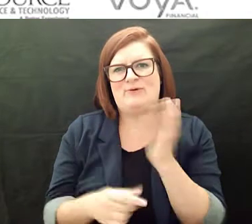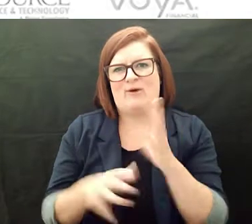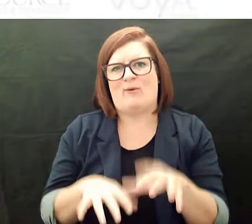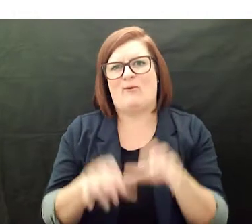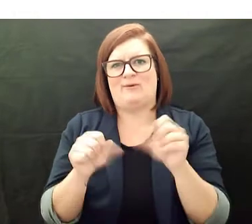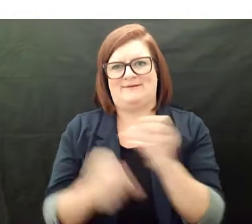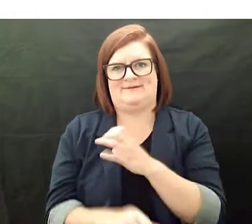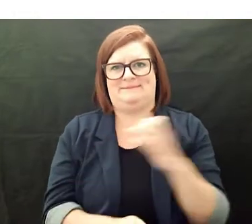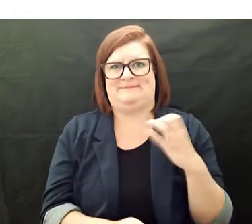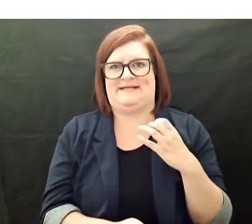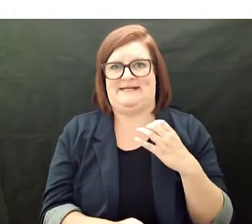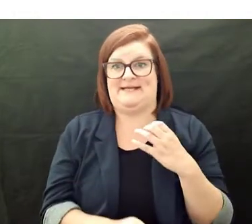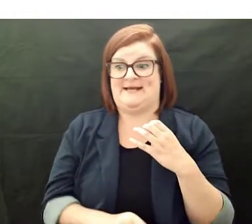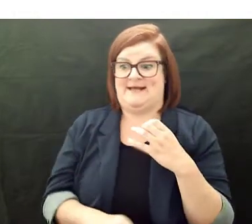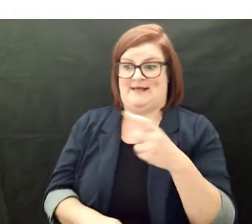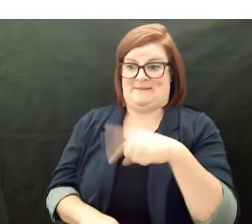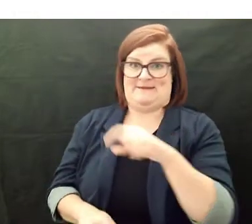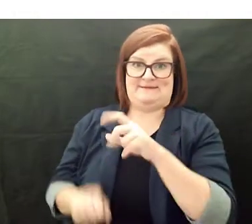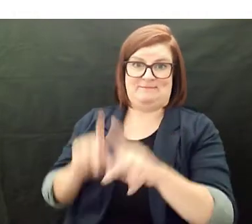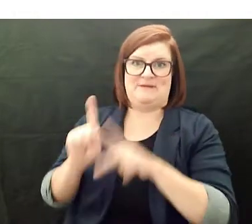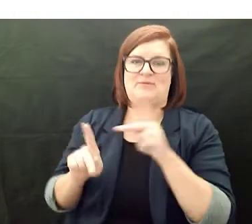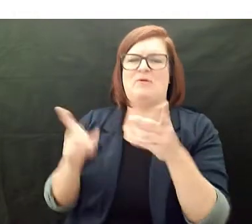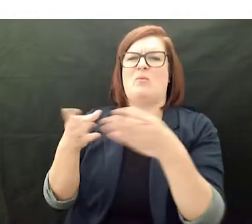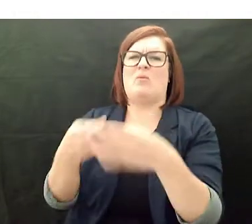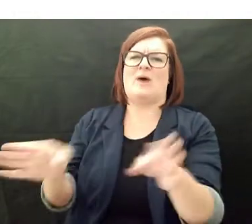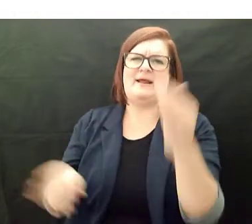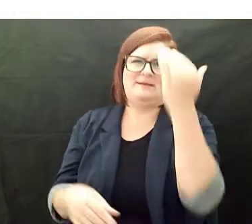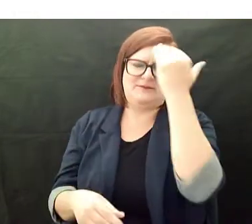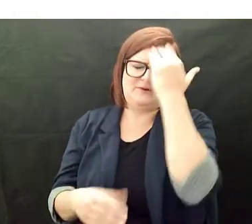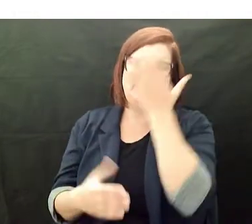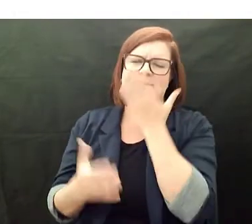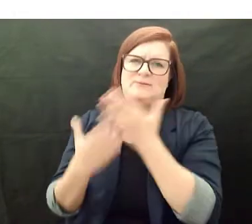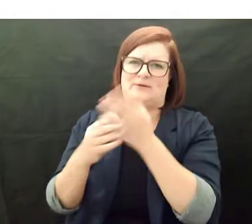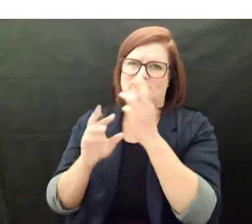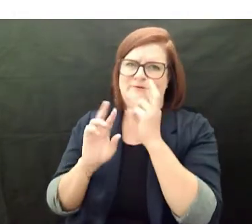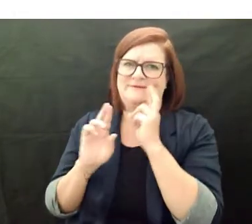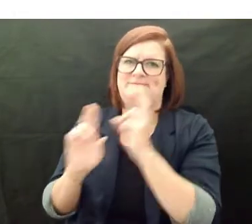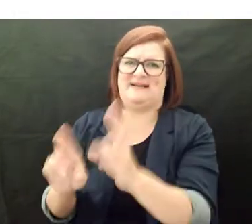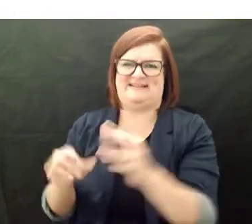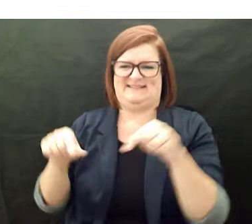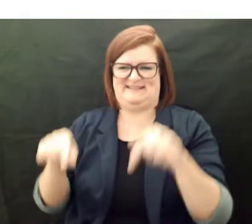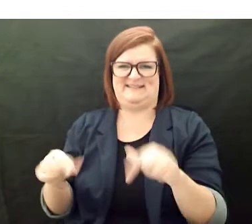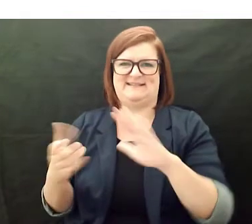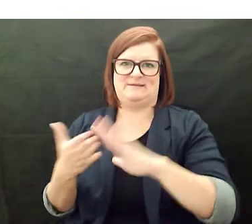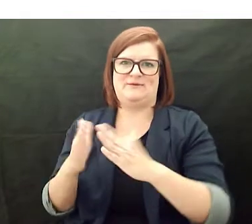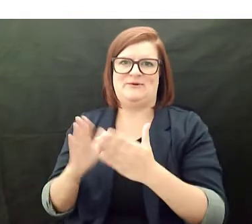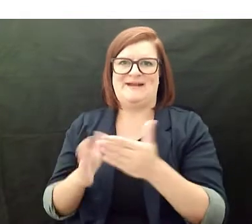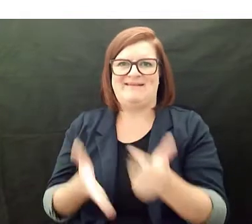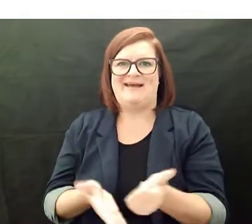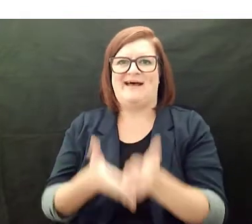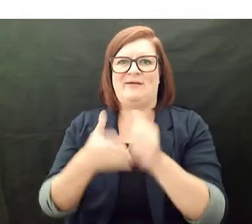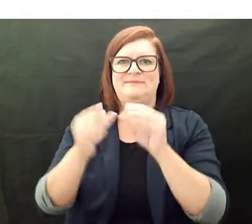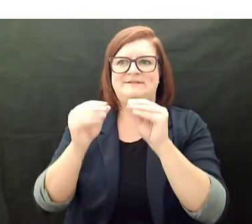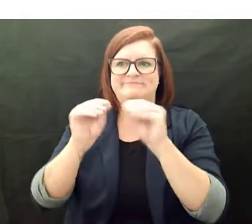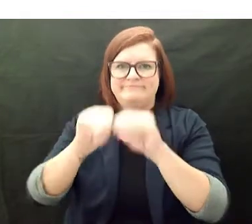Thank you to our host committee, individuals who are widely known and well respected in this community and who have helped spread the word about this event.